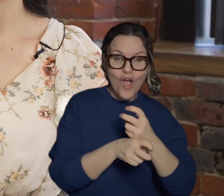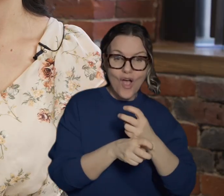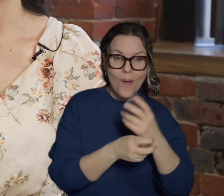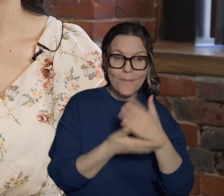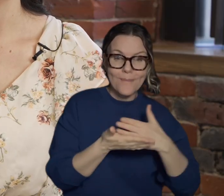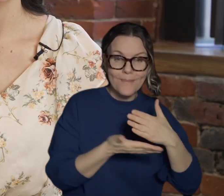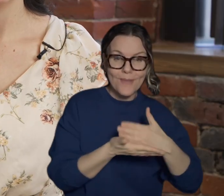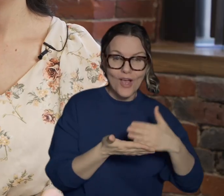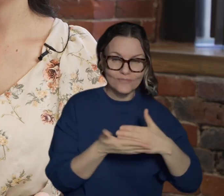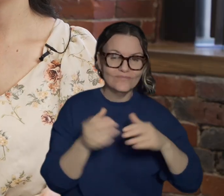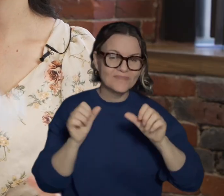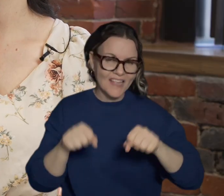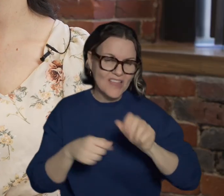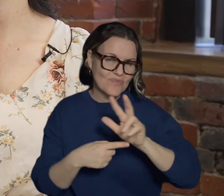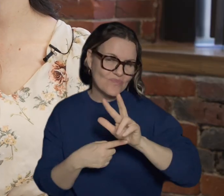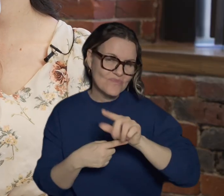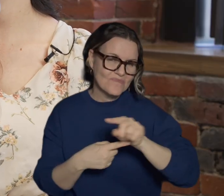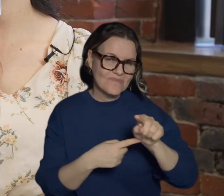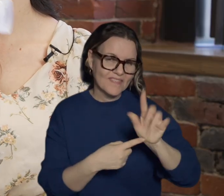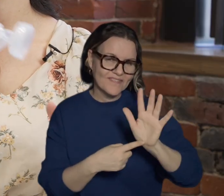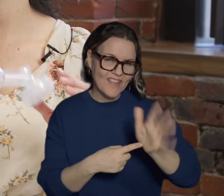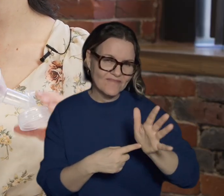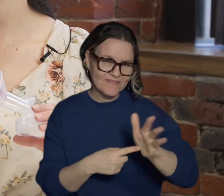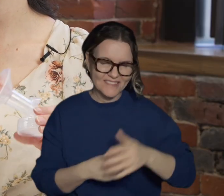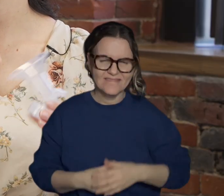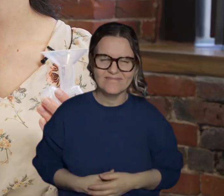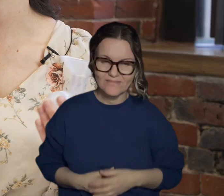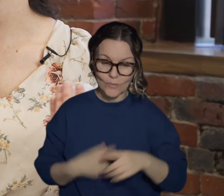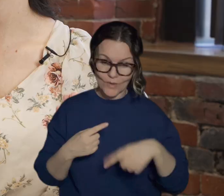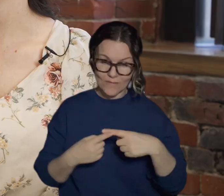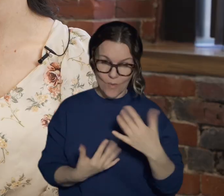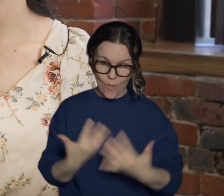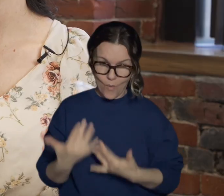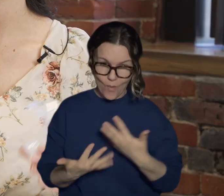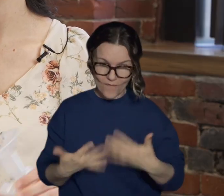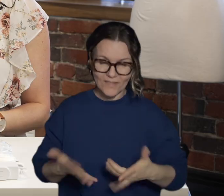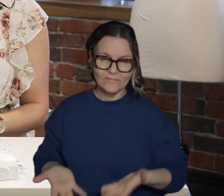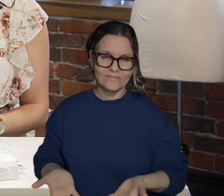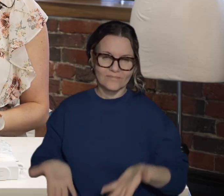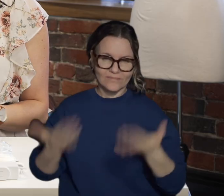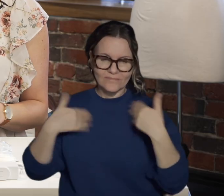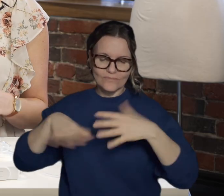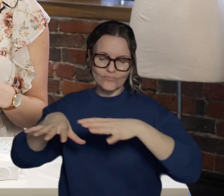these parts out the harder plastic pieces can stay in for 3 to 5 minutes and once your parts